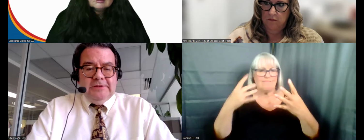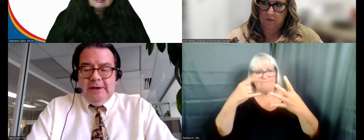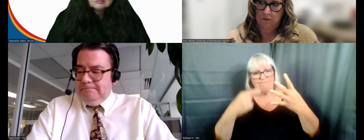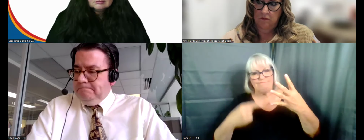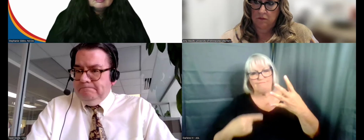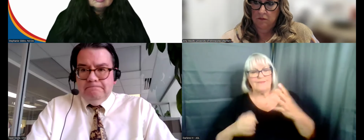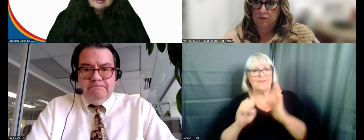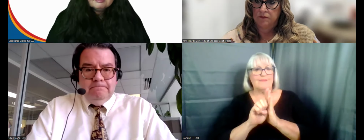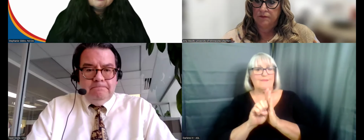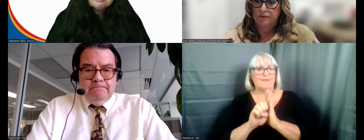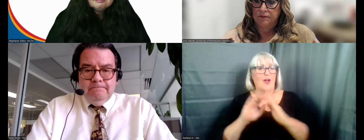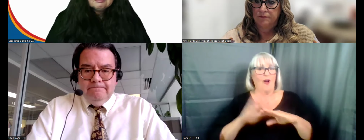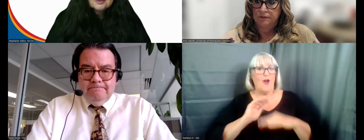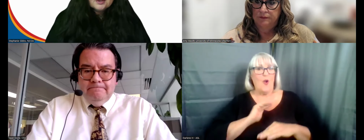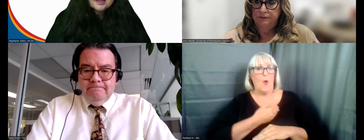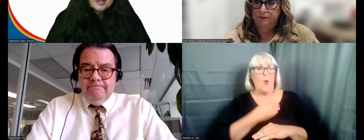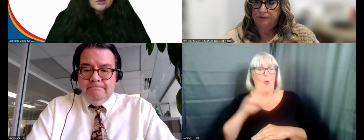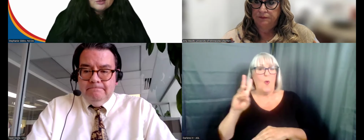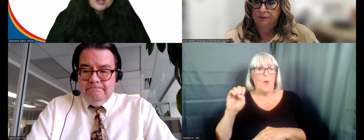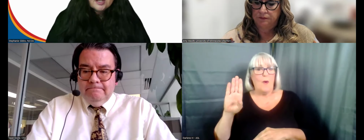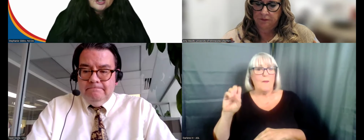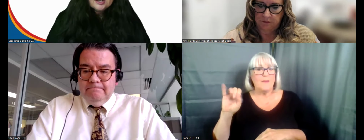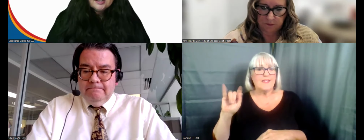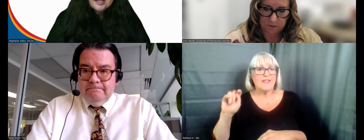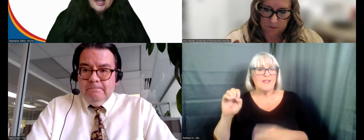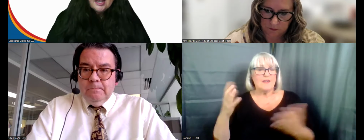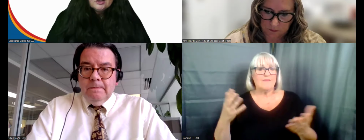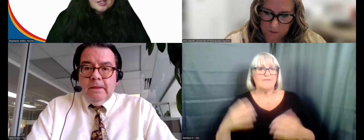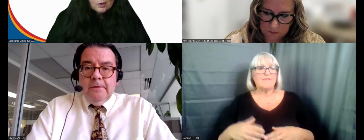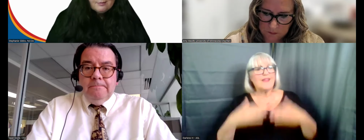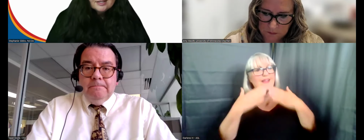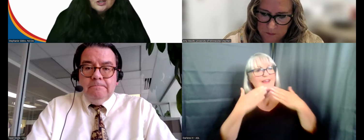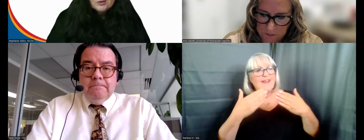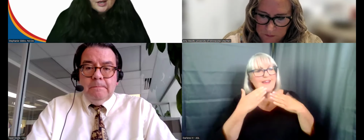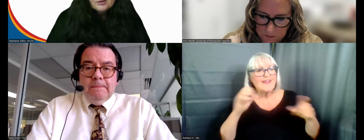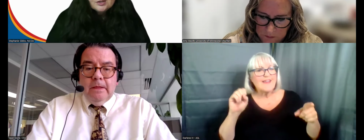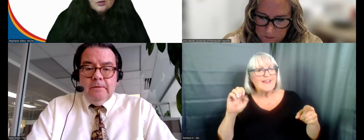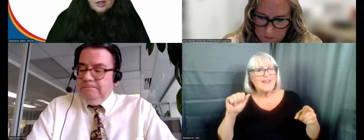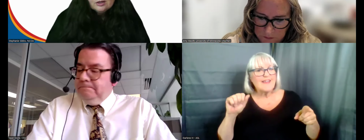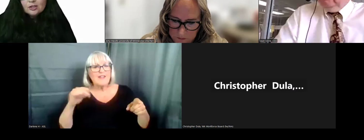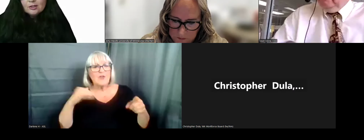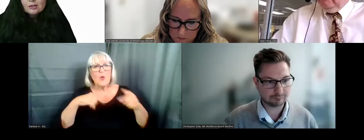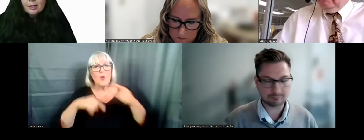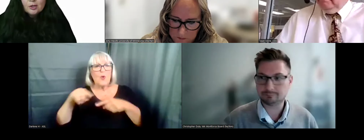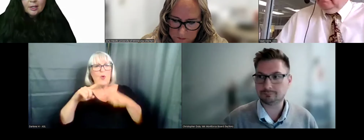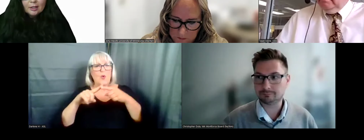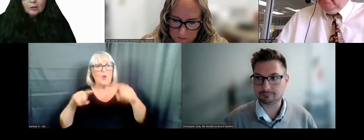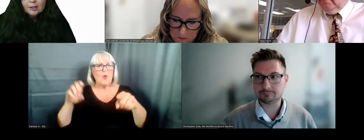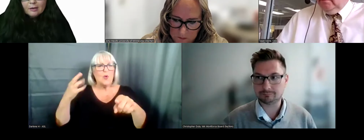find on our website. Thank you so much for that, Sean. And Chris, we'll come back to you now. So, we heard Sean describe training